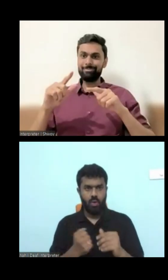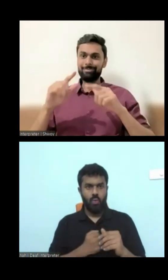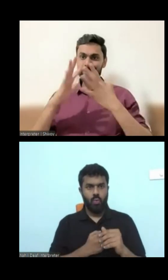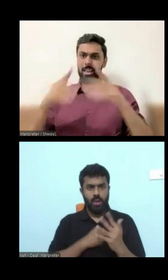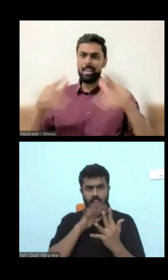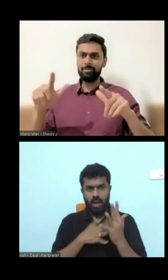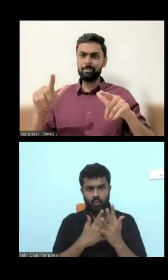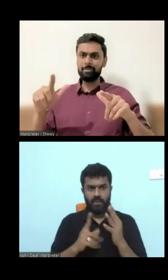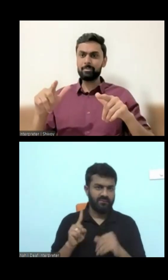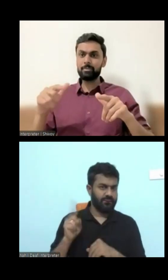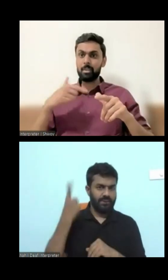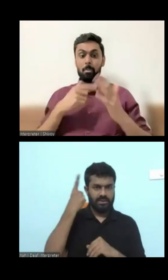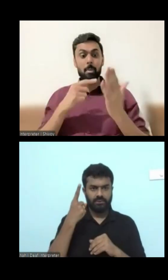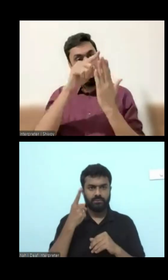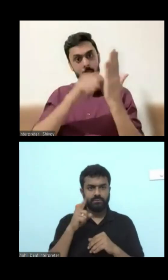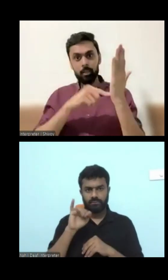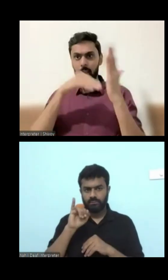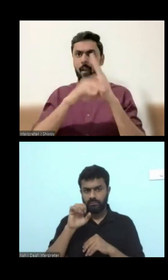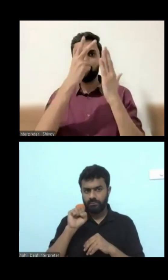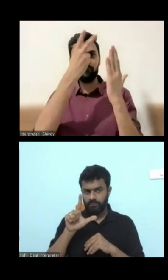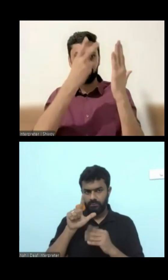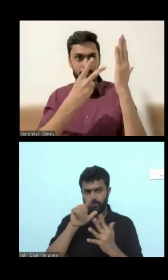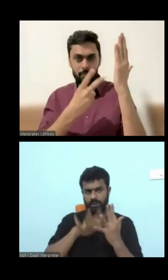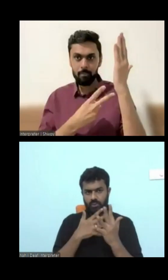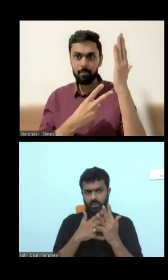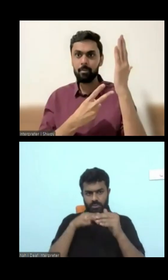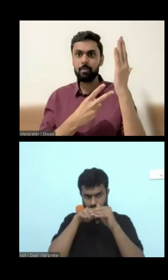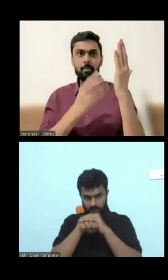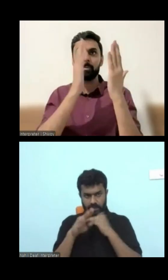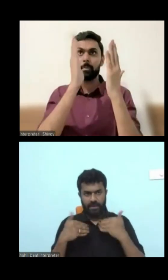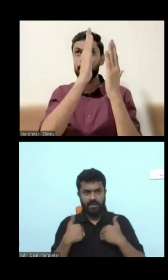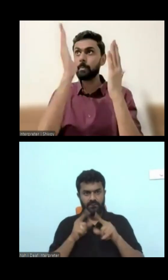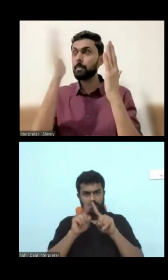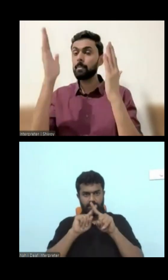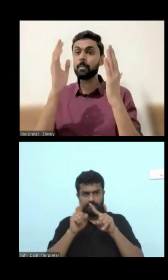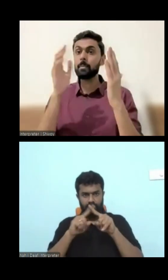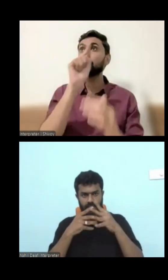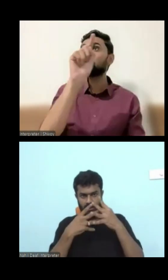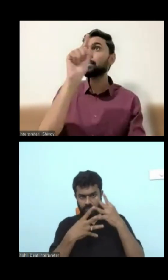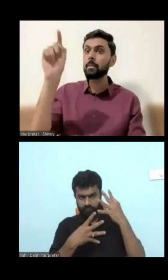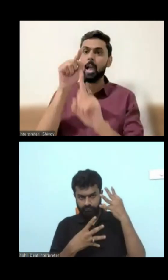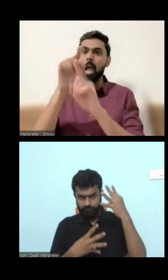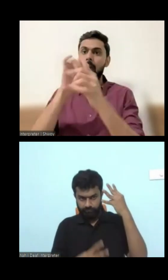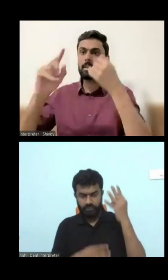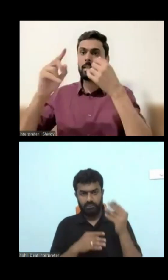So, our UI itself has different sections where you see ISL language videos.